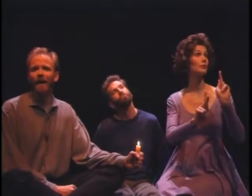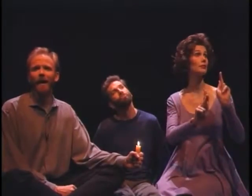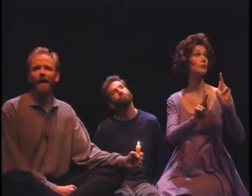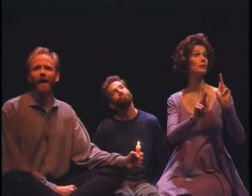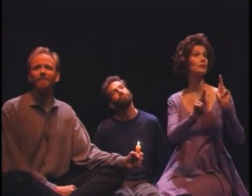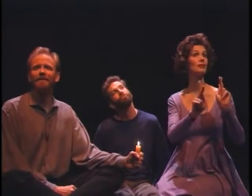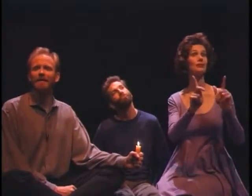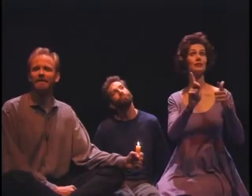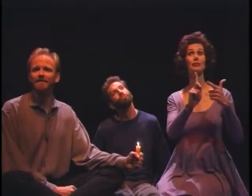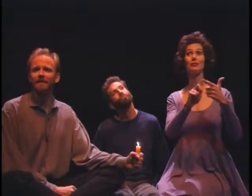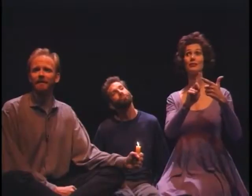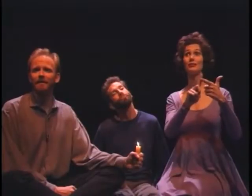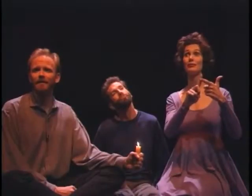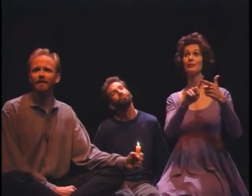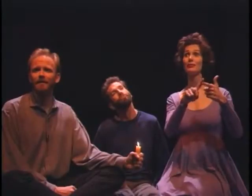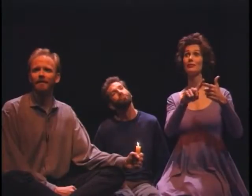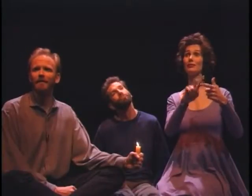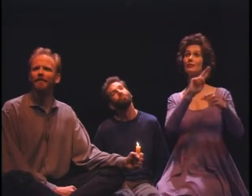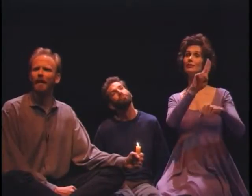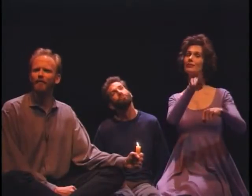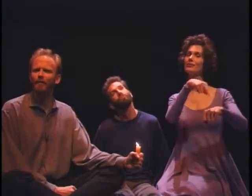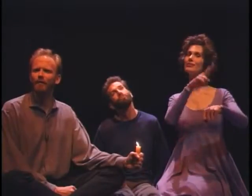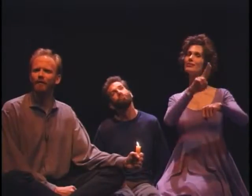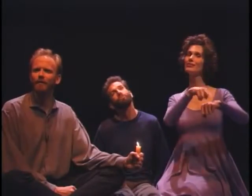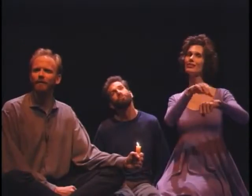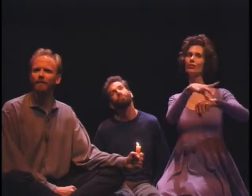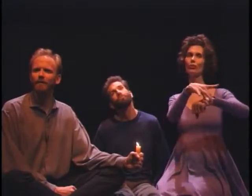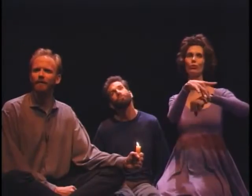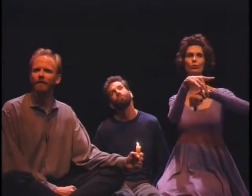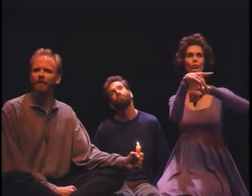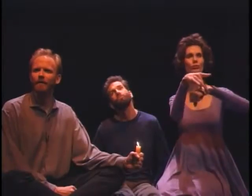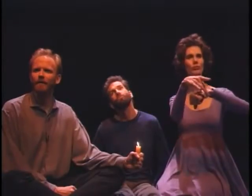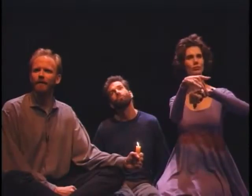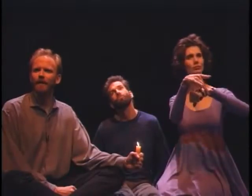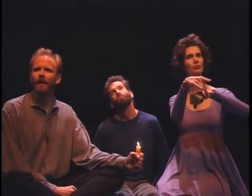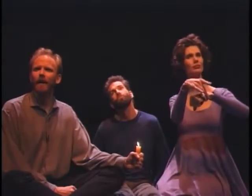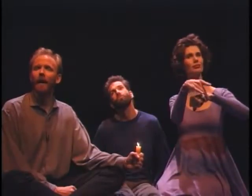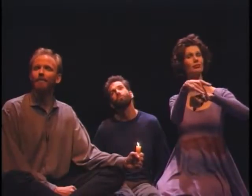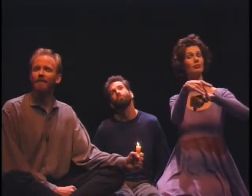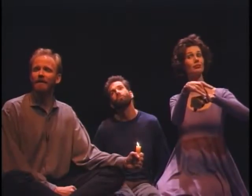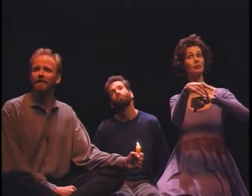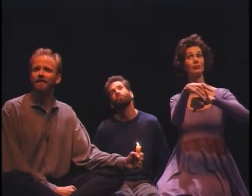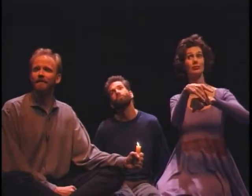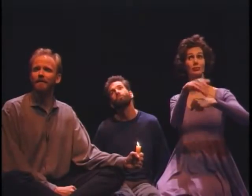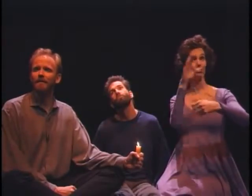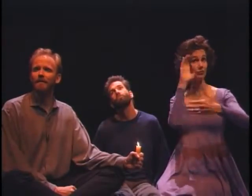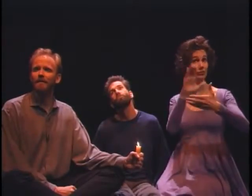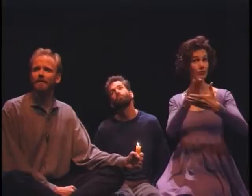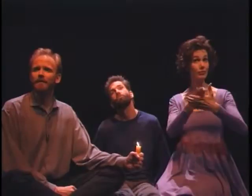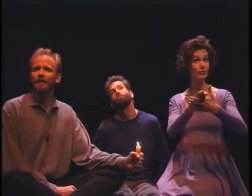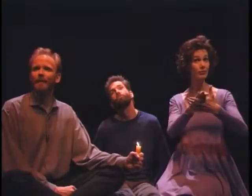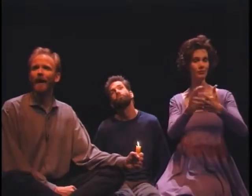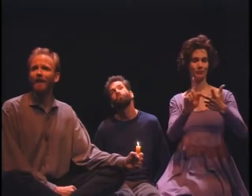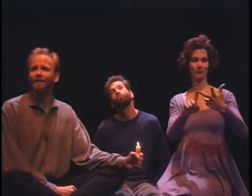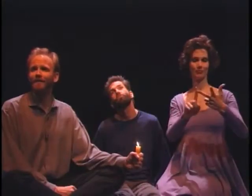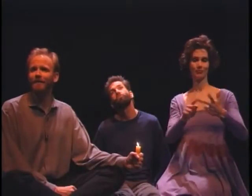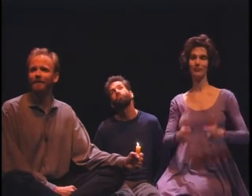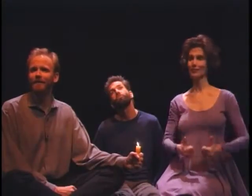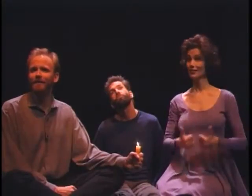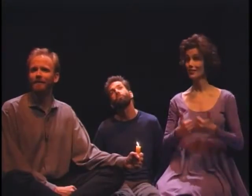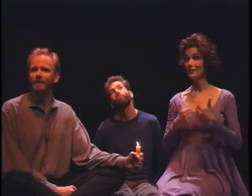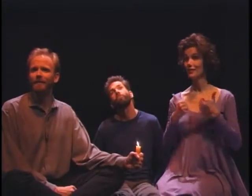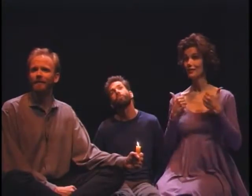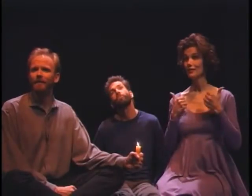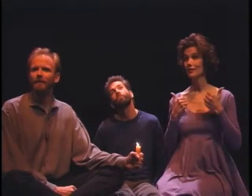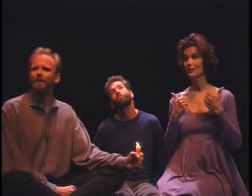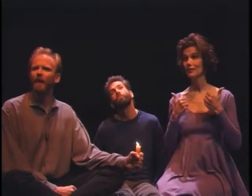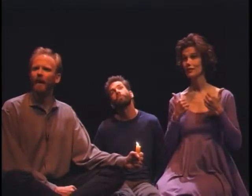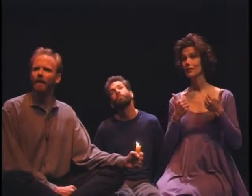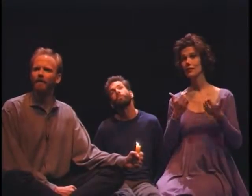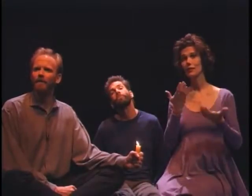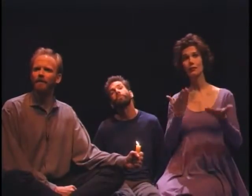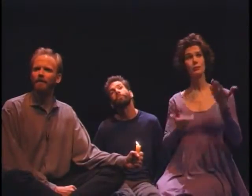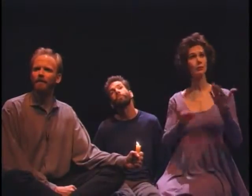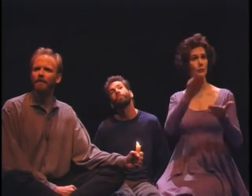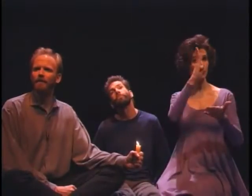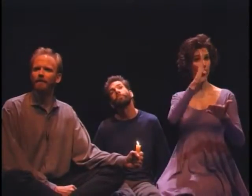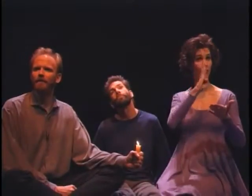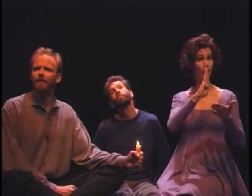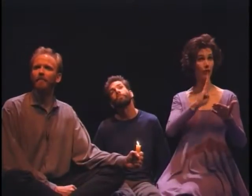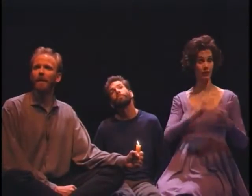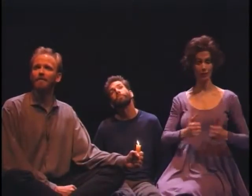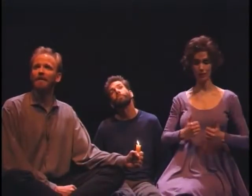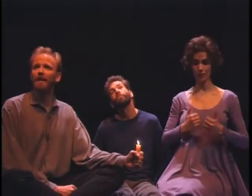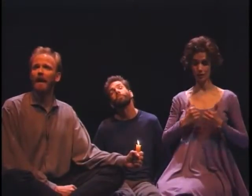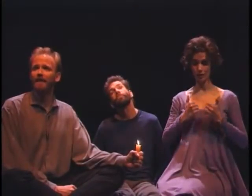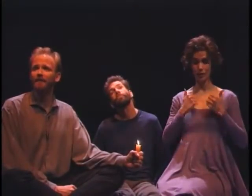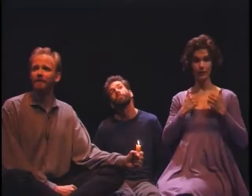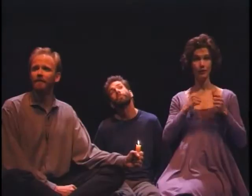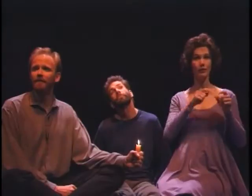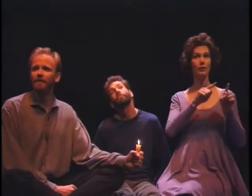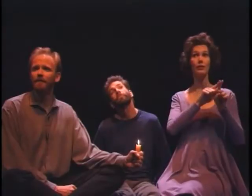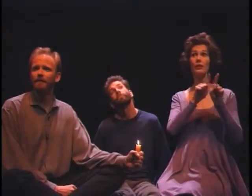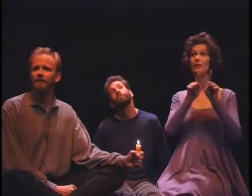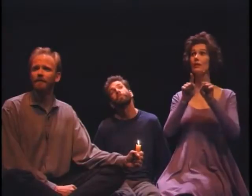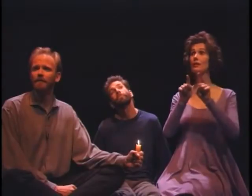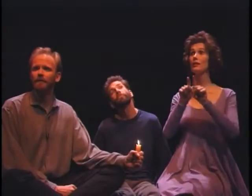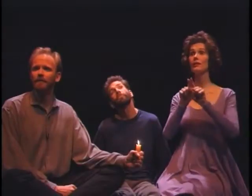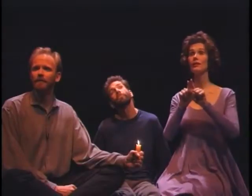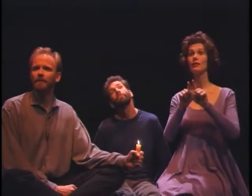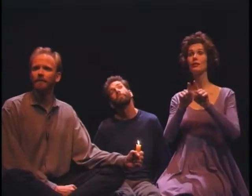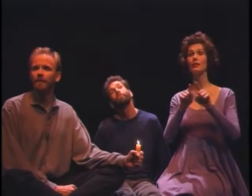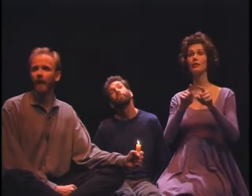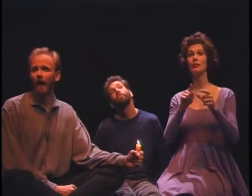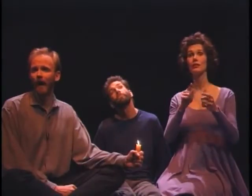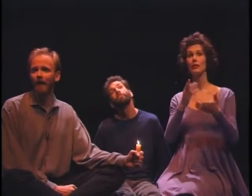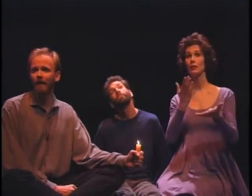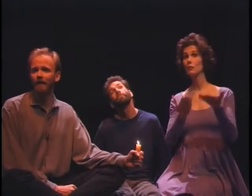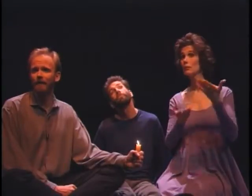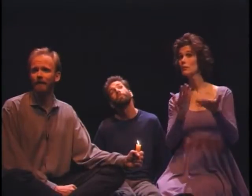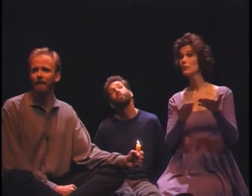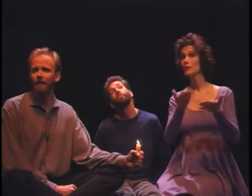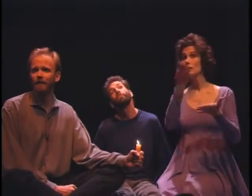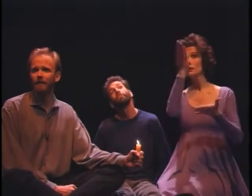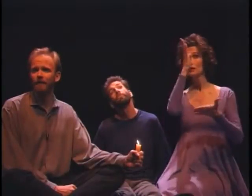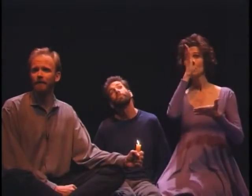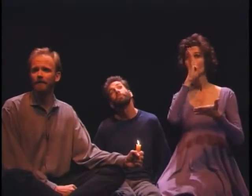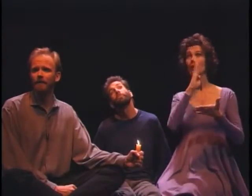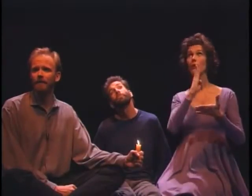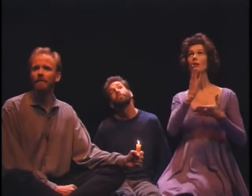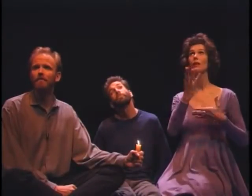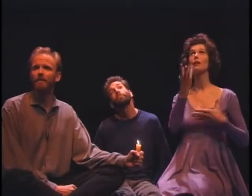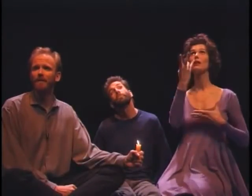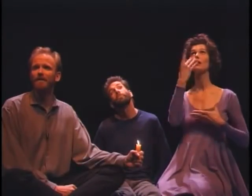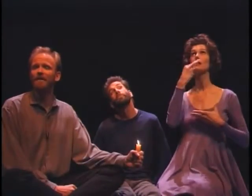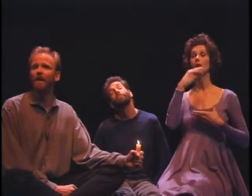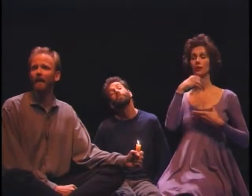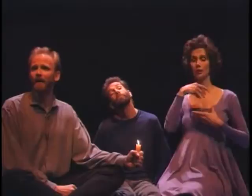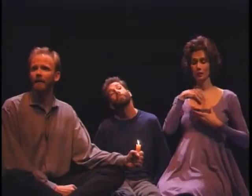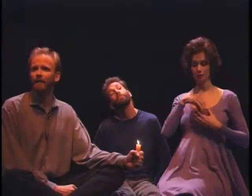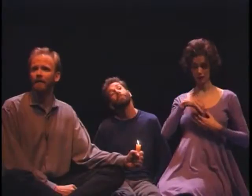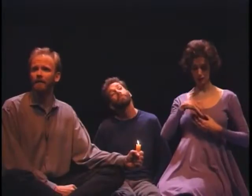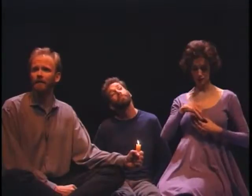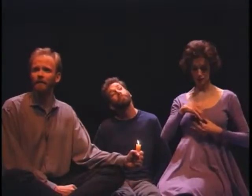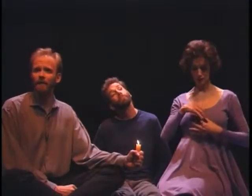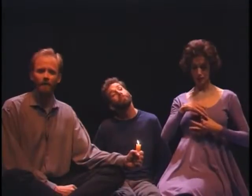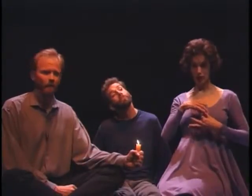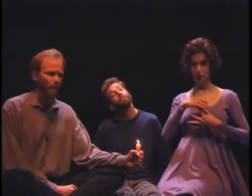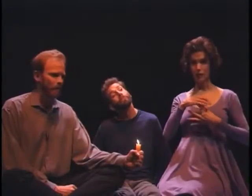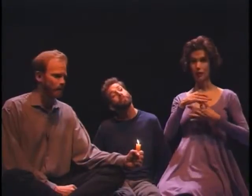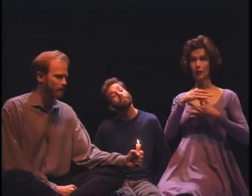I believe in nature I believe in life God might be life I might be gone